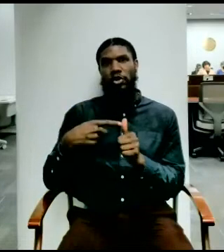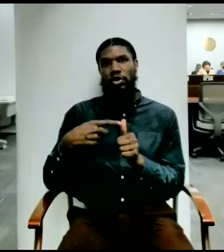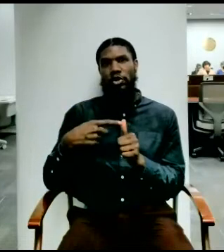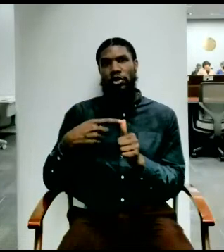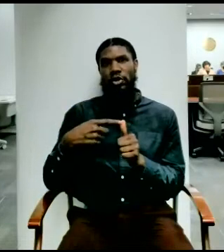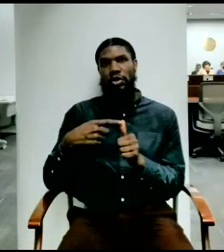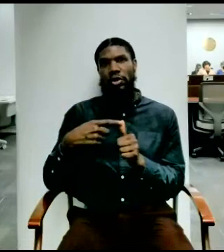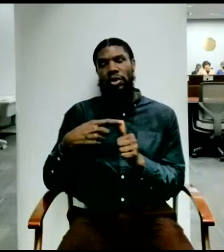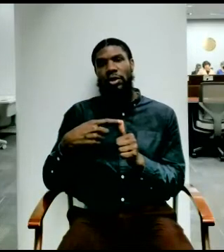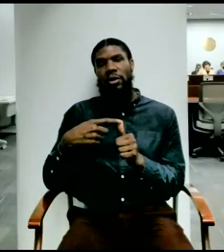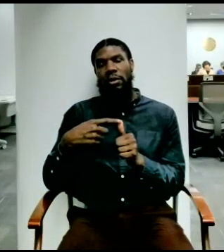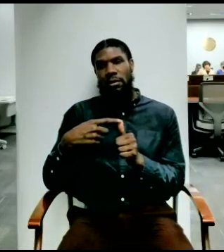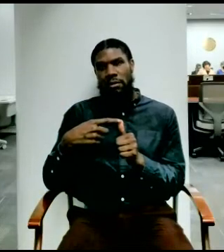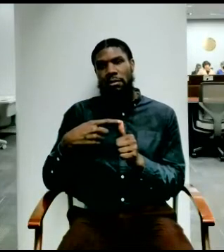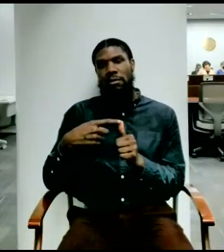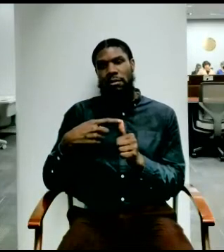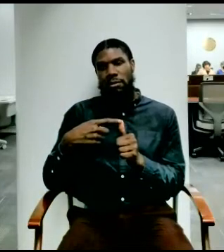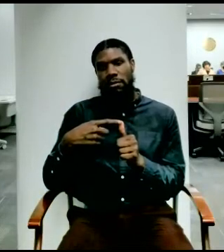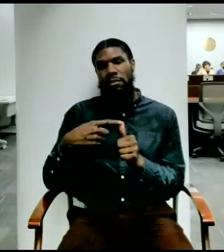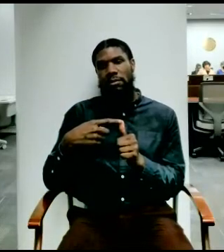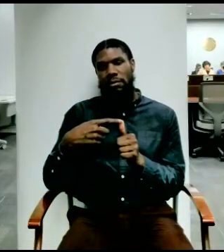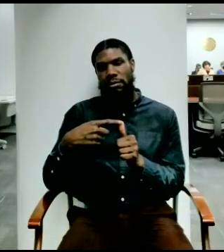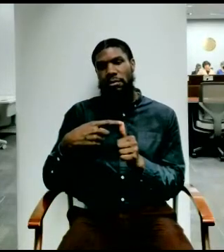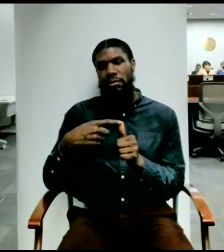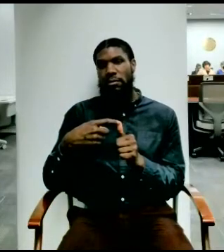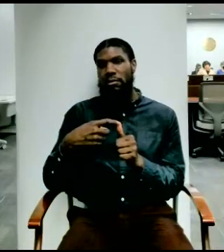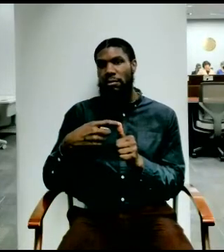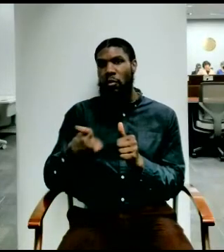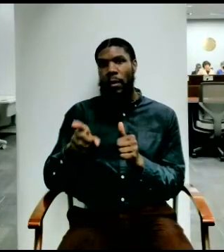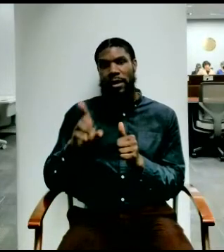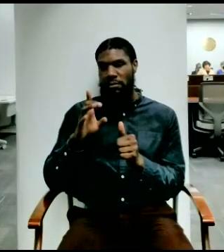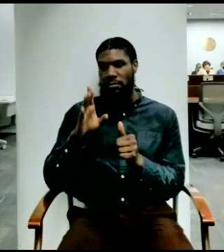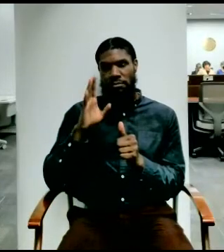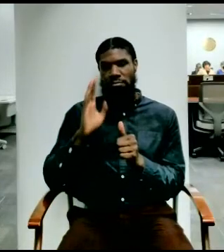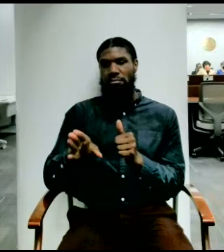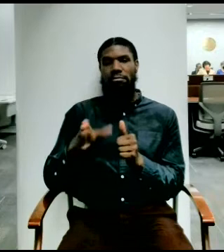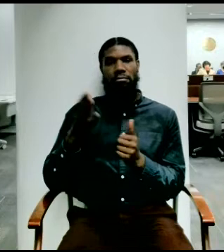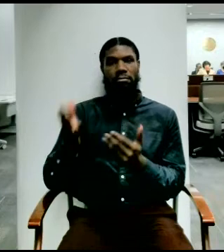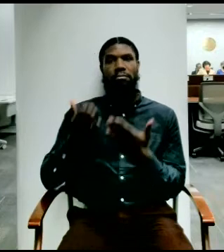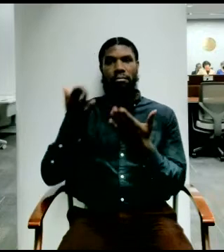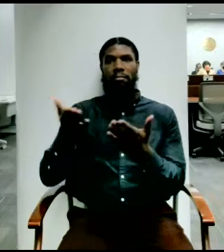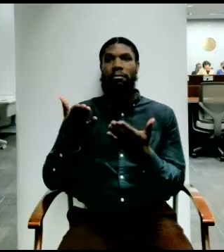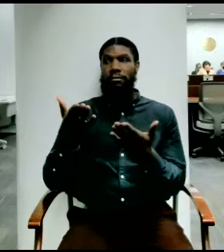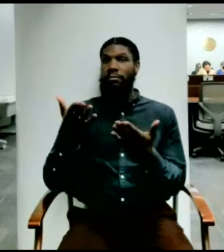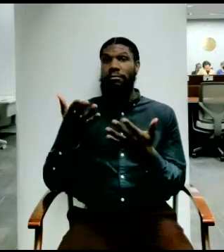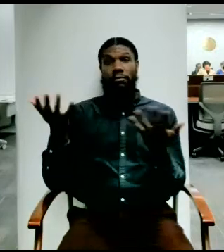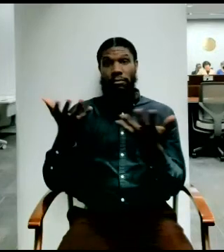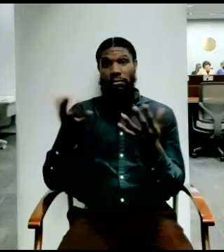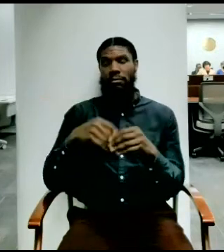cross-cutting um recommendation I would have is making it easier for um this is something